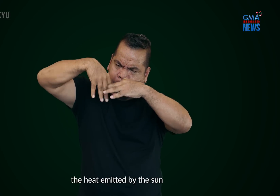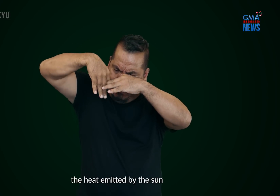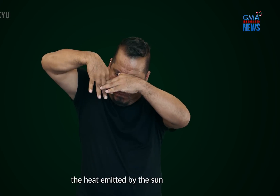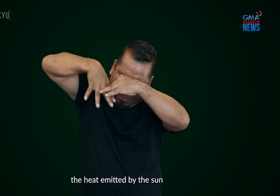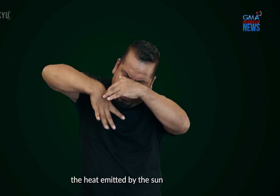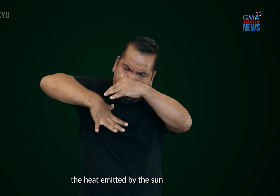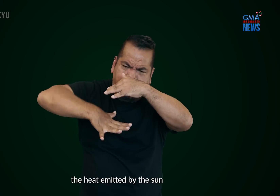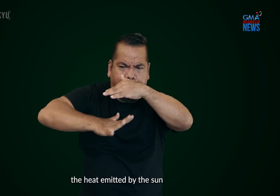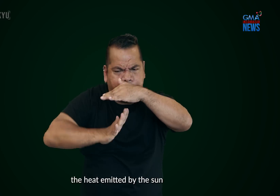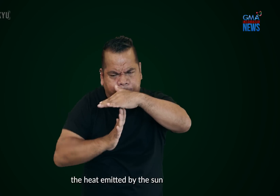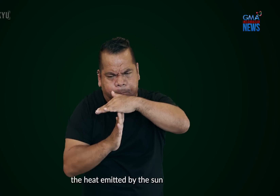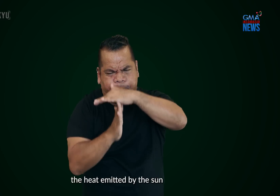that covers the Earth.